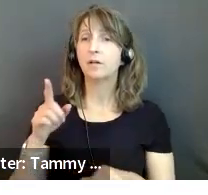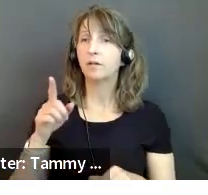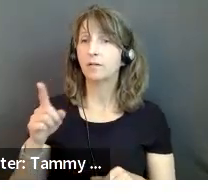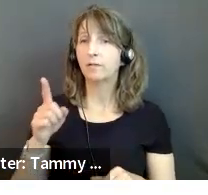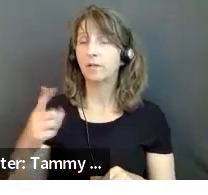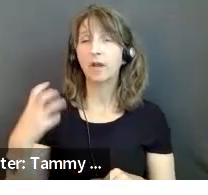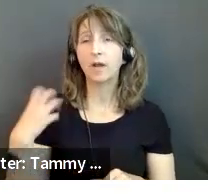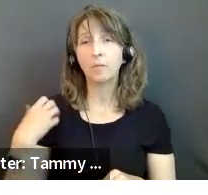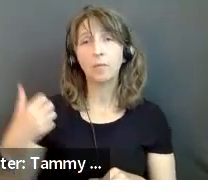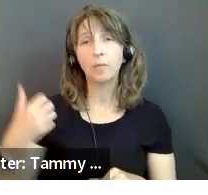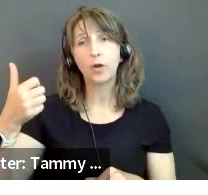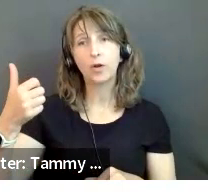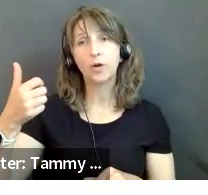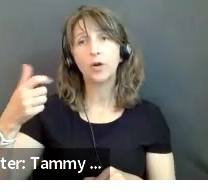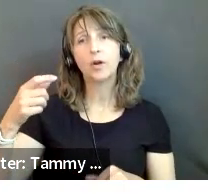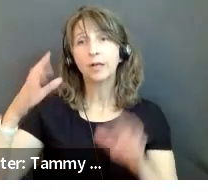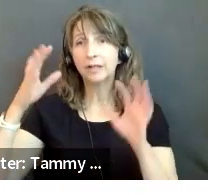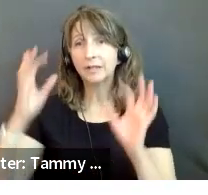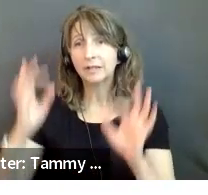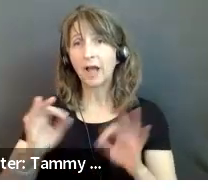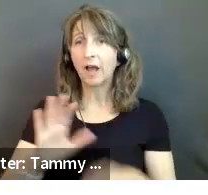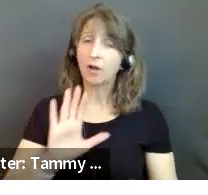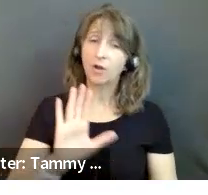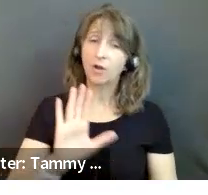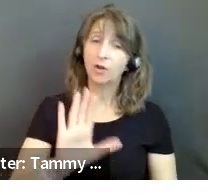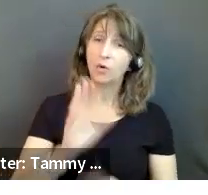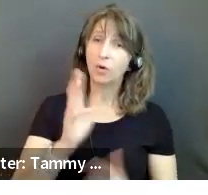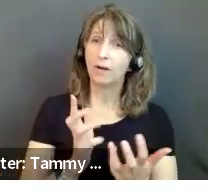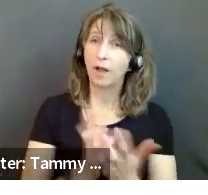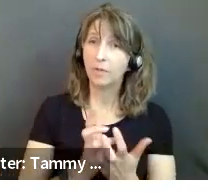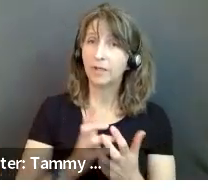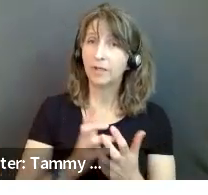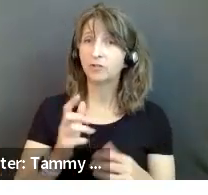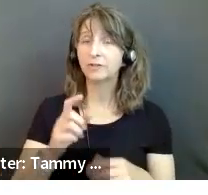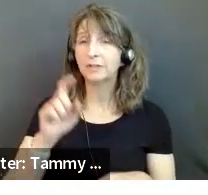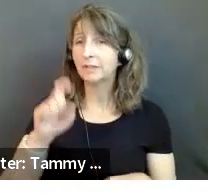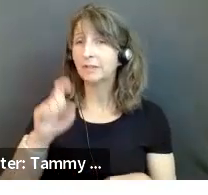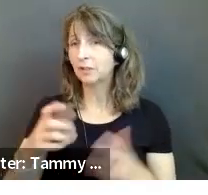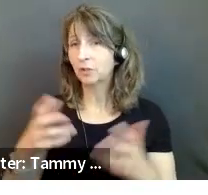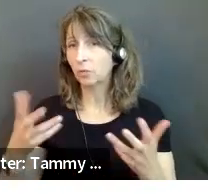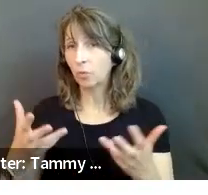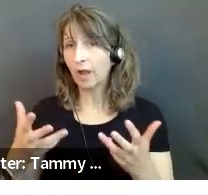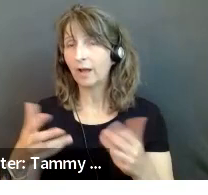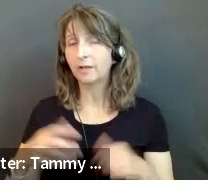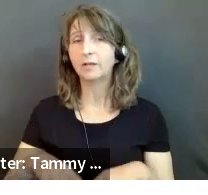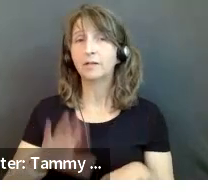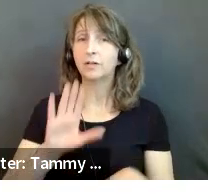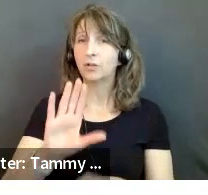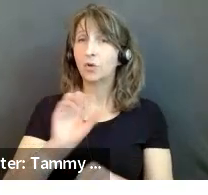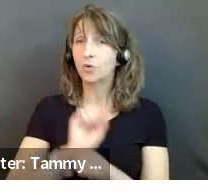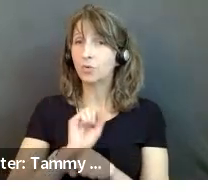You know, what is your work effort and what are the accommodations being put in place.